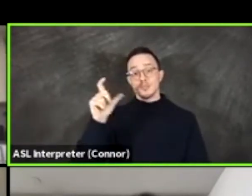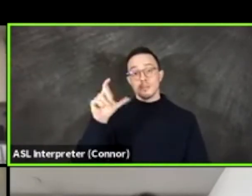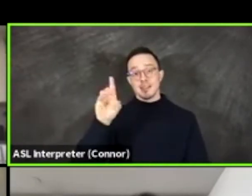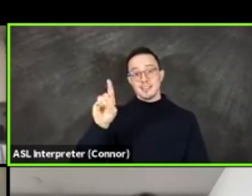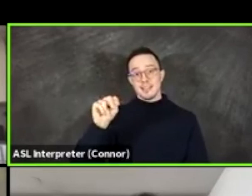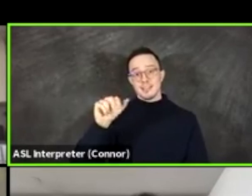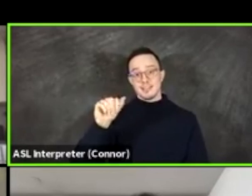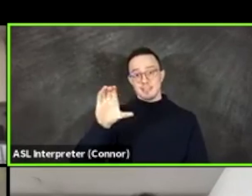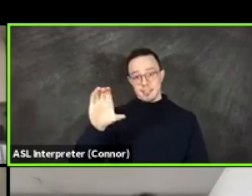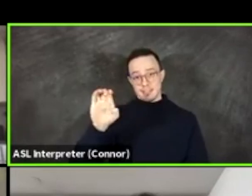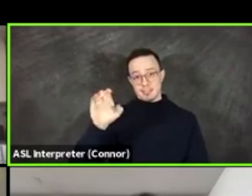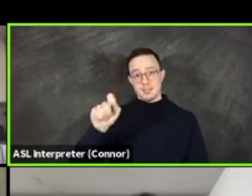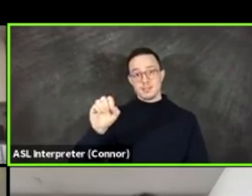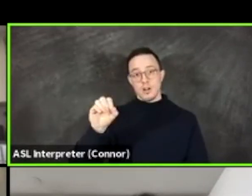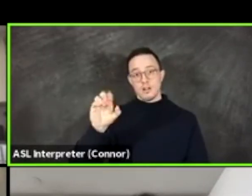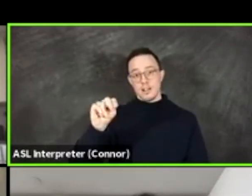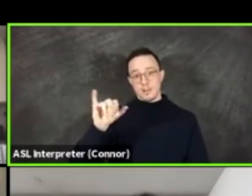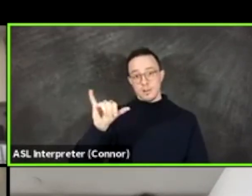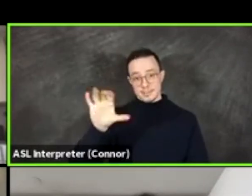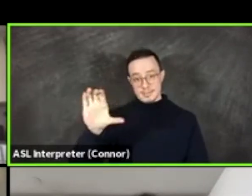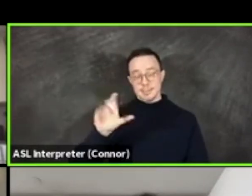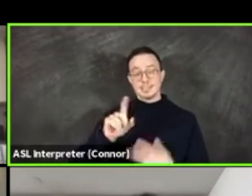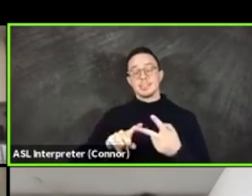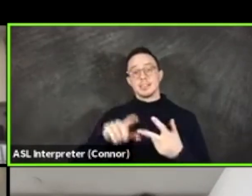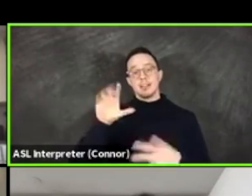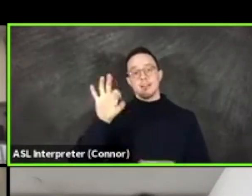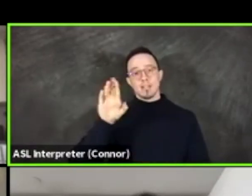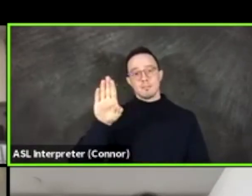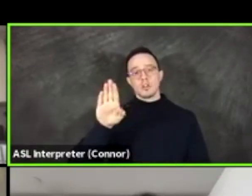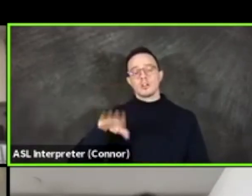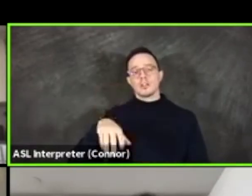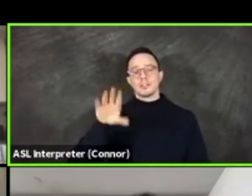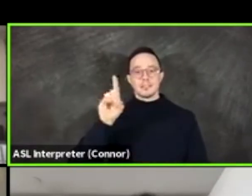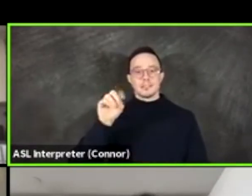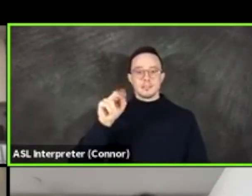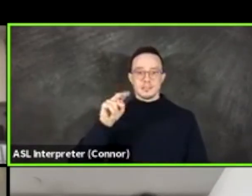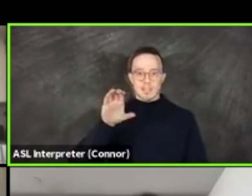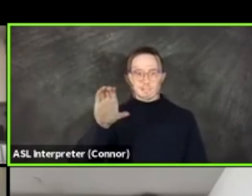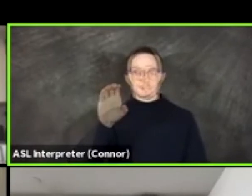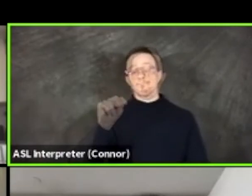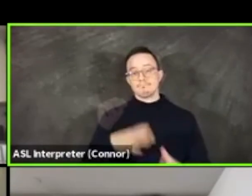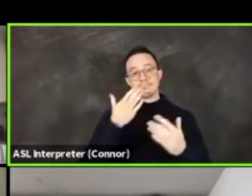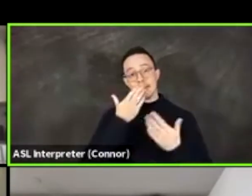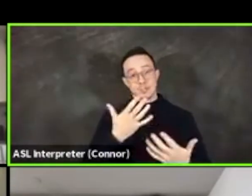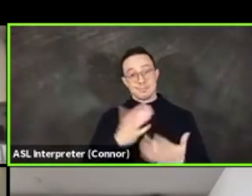TO MAKE SURE YOU CLICK THAT AND GIVE US YOUR FEEDBACK, SO WE CAN KNOW HOW TO MOVE FORWARD WITH OUR OTHER SESSIONS WE HAVE OUR NEXT, SESSION COMING UP, LED BY DUSTIN GIBSON, WHICH IS A WORKSHOP, ENTITLED "BUILDING A DISABILITY POLITIC TO DISMANTLE RACISM." SO PLEASE TUNE BACK IN TO OUR ZOOM LINK, THIS ONE WILL NOT BE FACEBOOK LIVED, SO LOOK FOR THE LINK TO THE ZOOM, WHERE WE'RE ENCOURAGING PARTICIPANTS TO JOIN IN, AND IT IS AN INTERACTIVE WORKSHOP